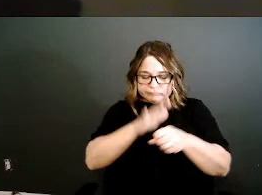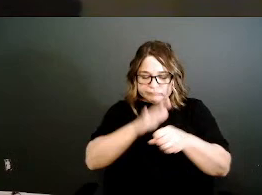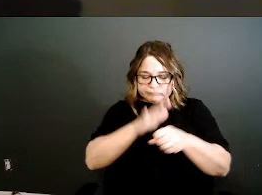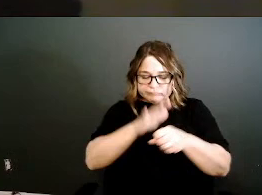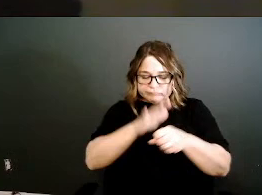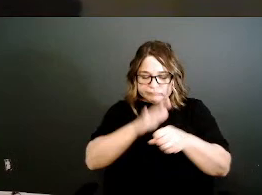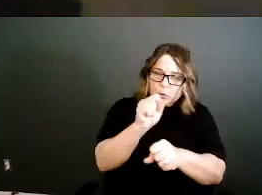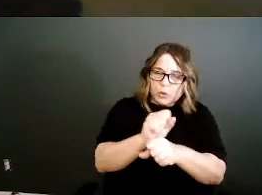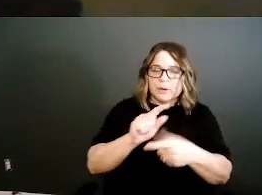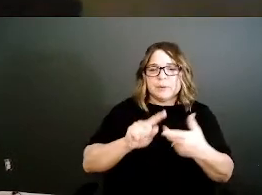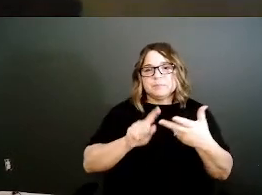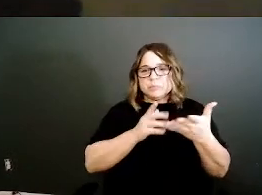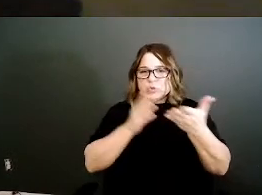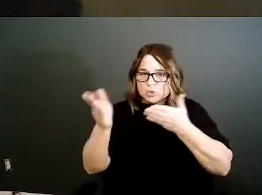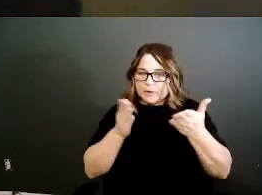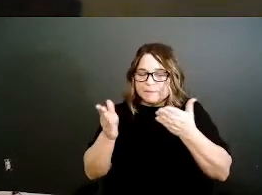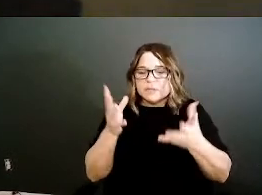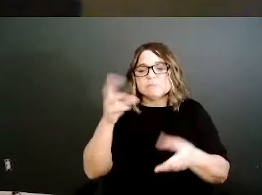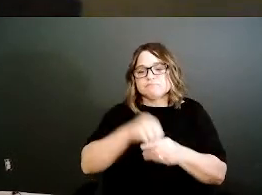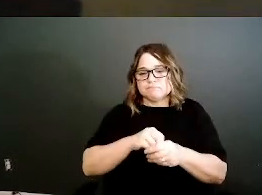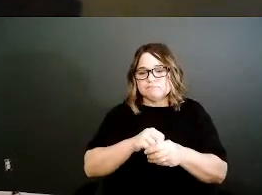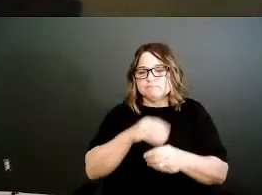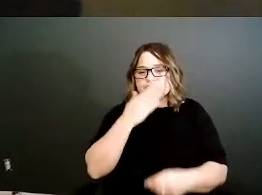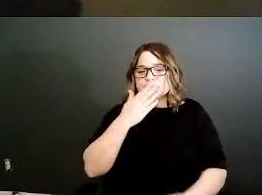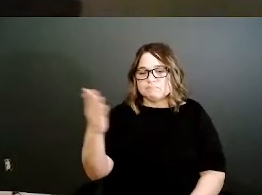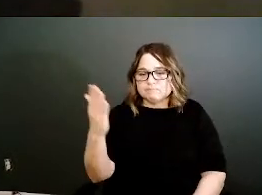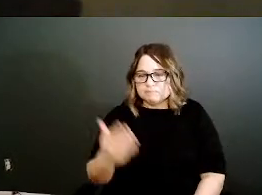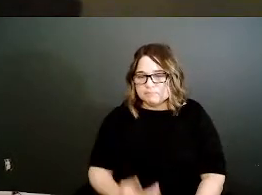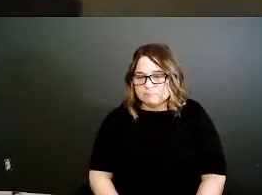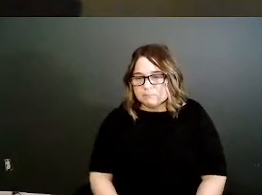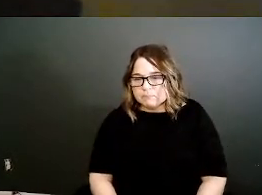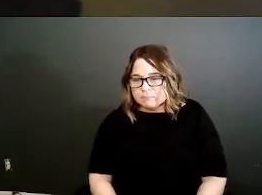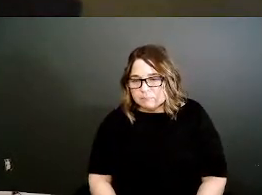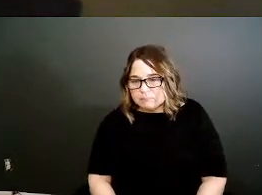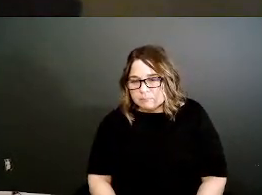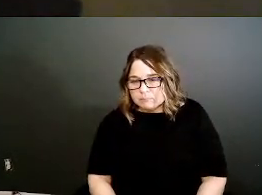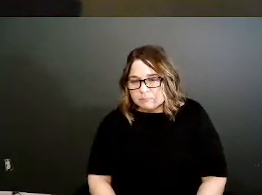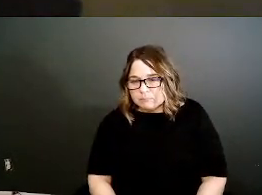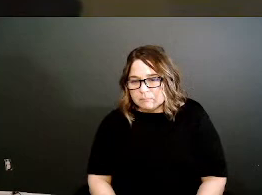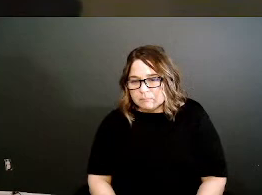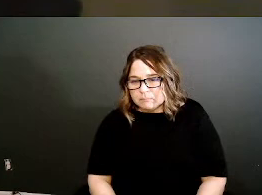I WILL ECHO THE COMMENTS FROM MY COLLEAGUES AND OFFER OUR COLLECTIVE GRATITUDE.